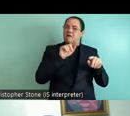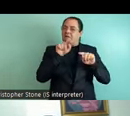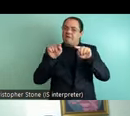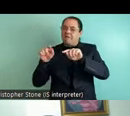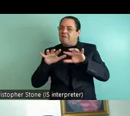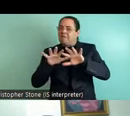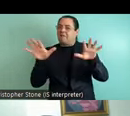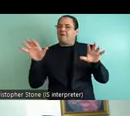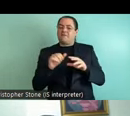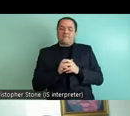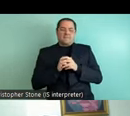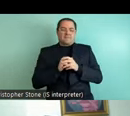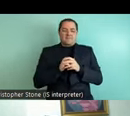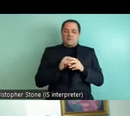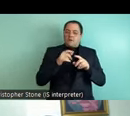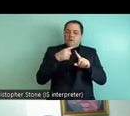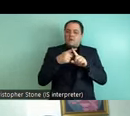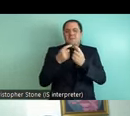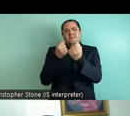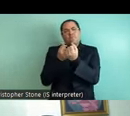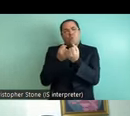is the expert support so the technical advice though.